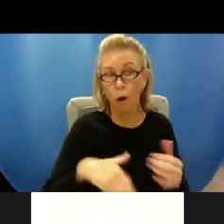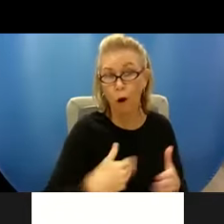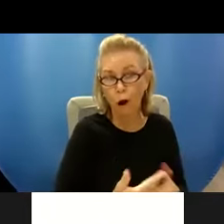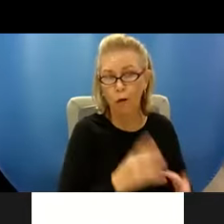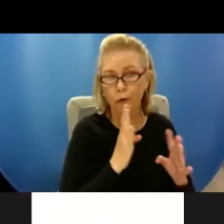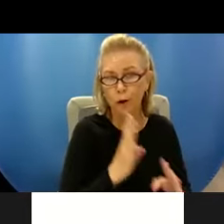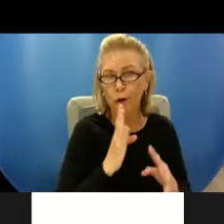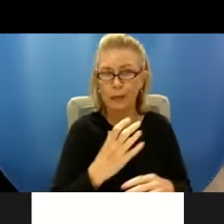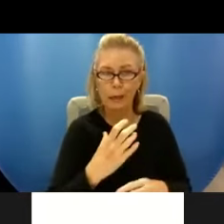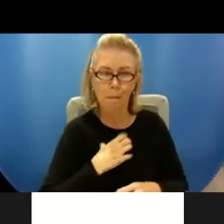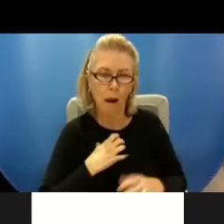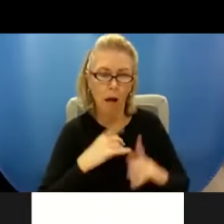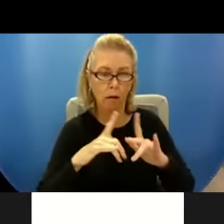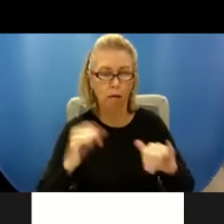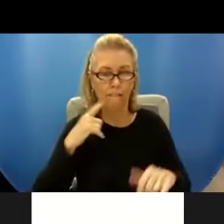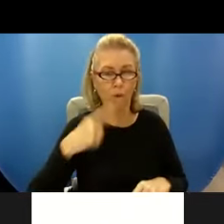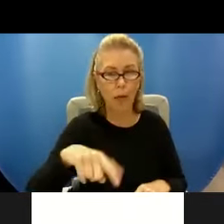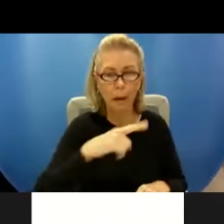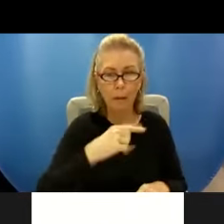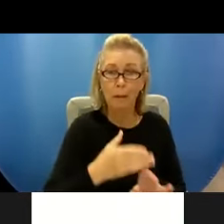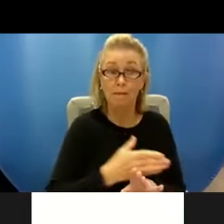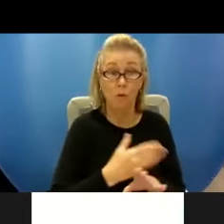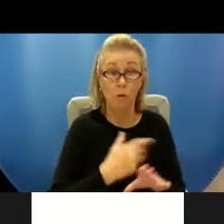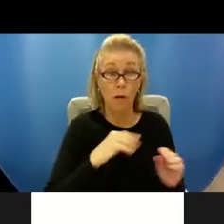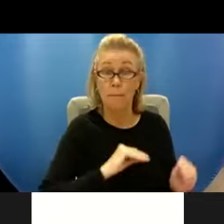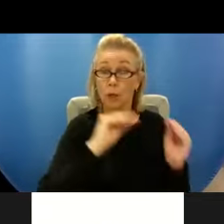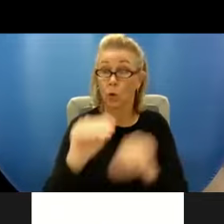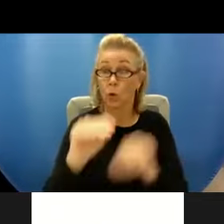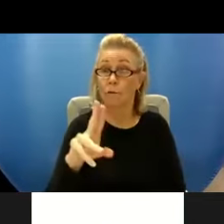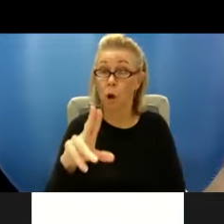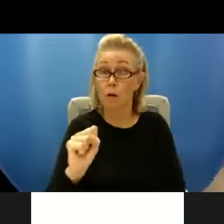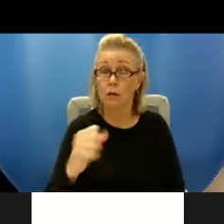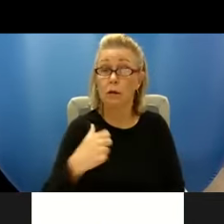Prior to moving to the US, I used to be very confident, I used to speak up my mind